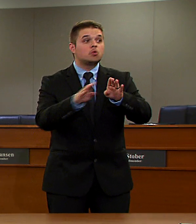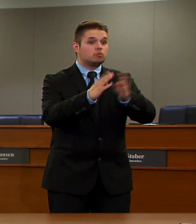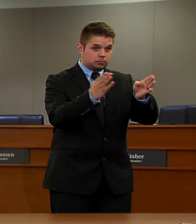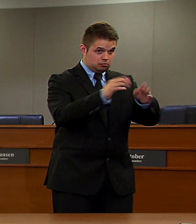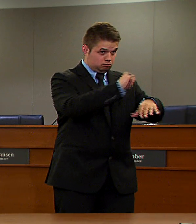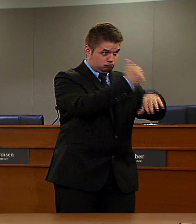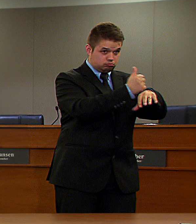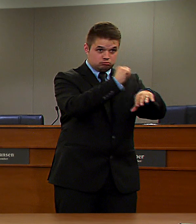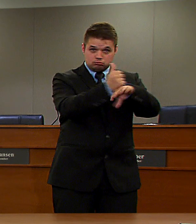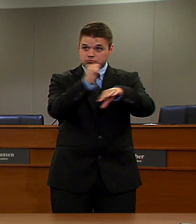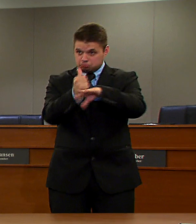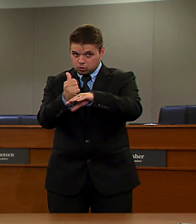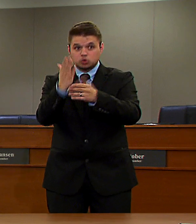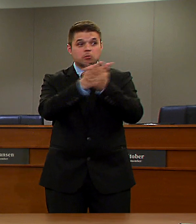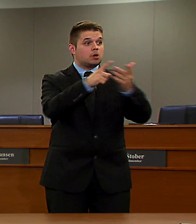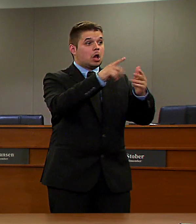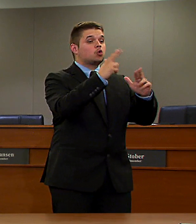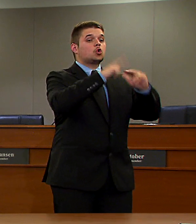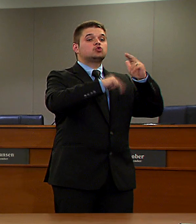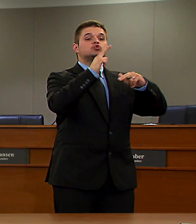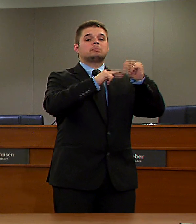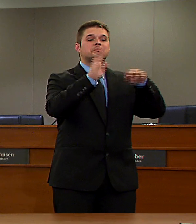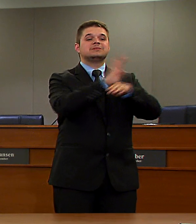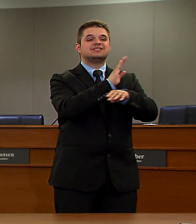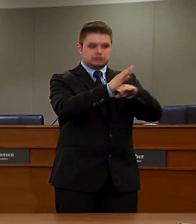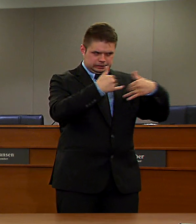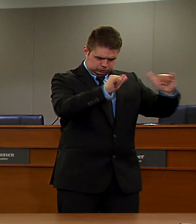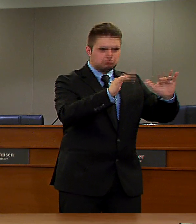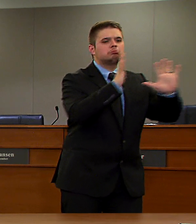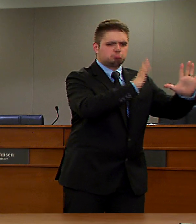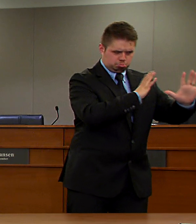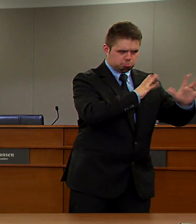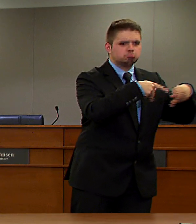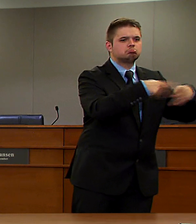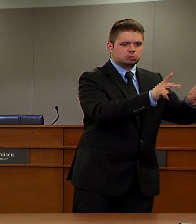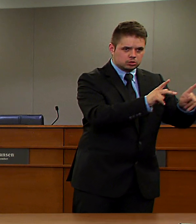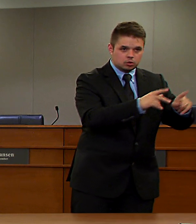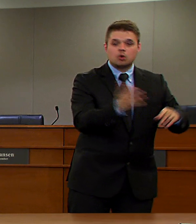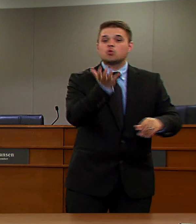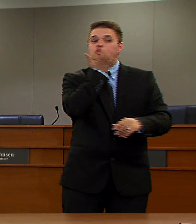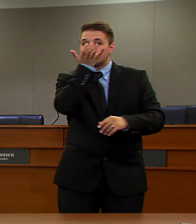Landscaping. And then, boat, RV and car